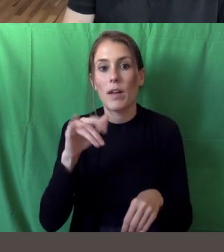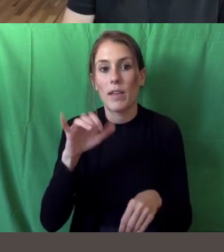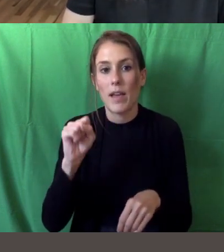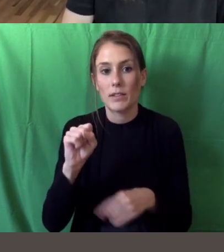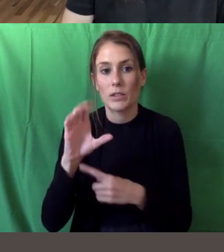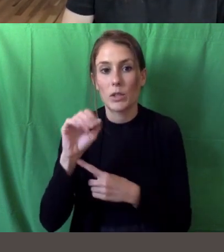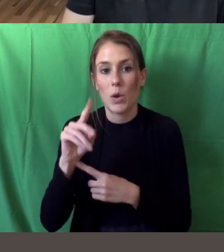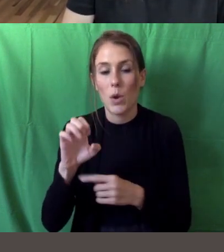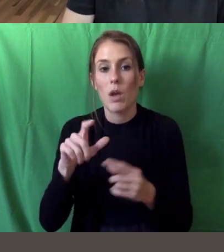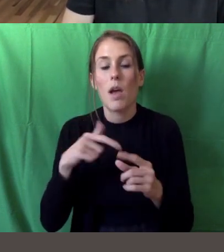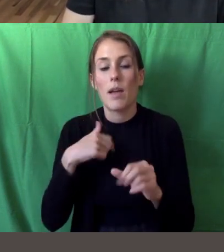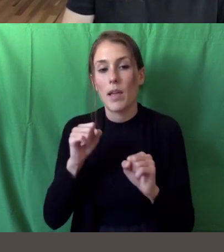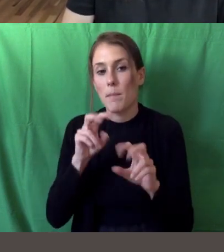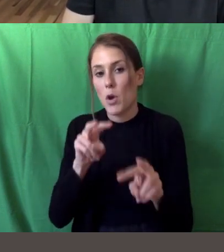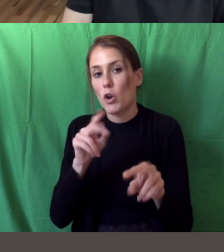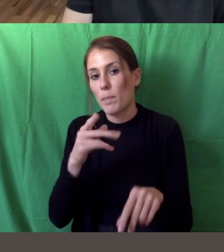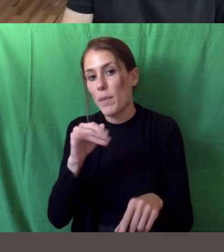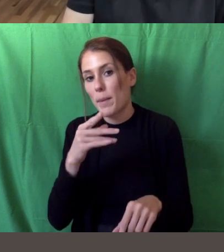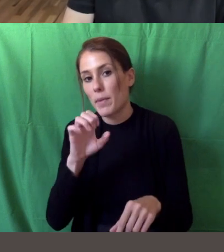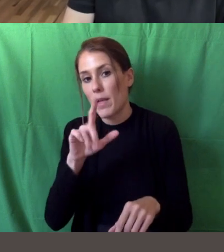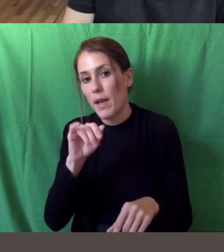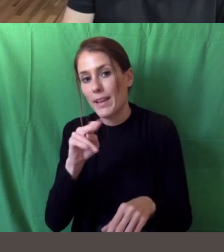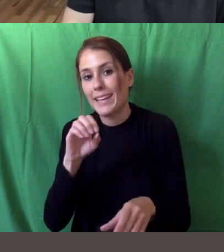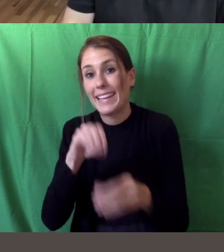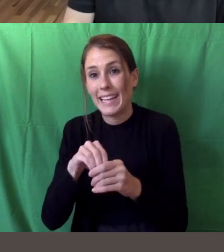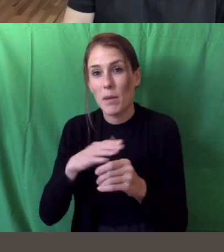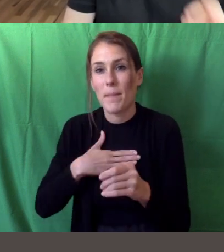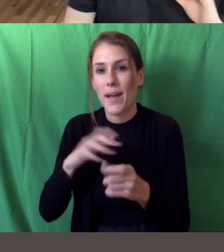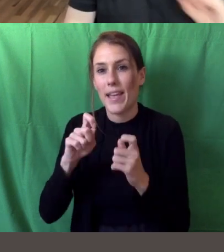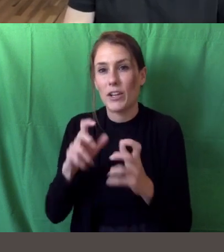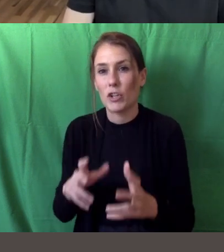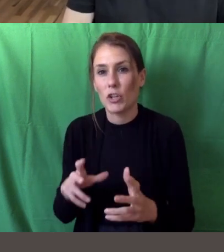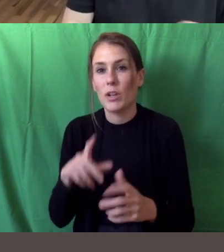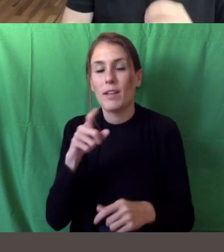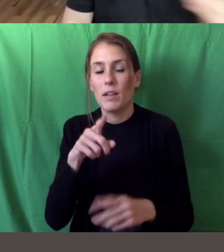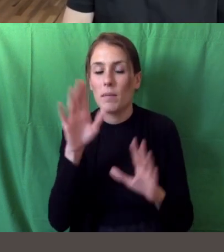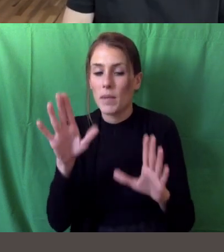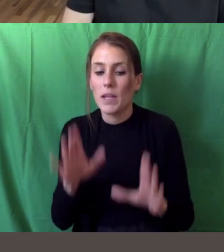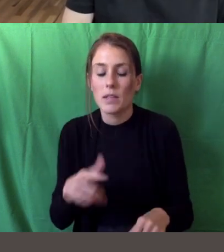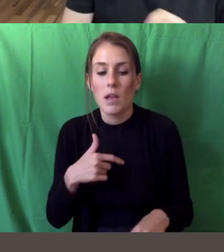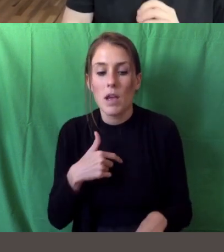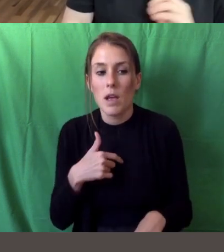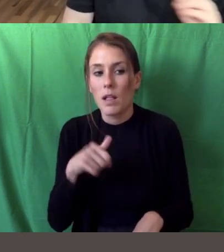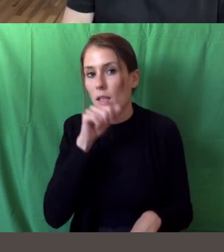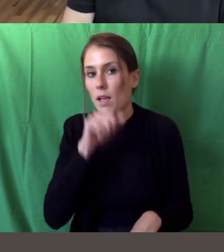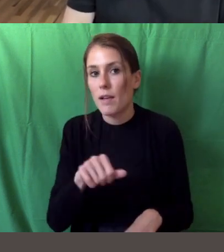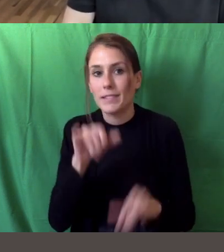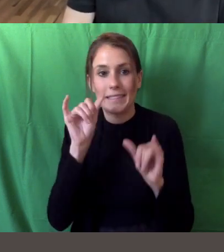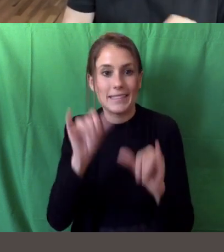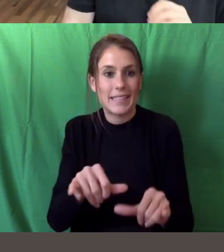that I can monitor my pipeline from within my editor. And for me, this is amazing. I love staying in my editor.